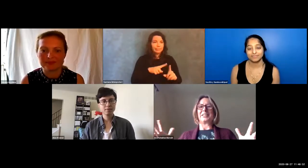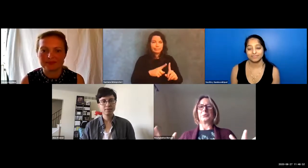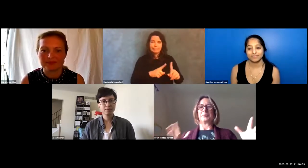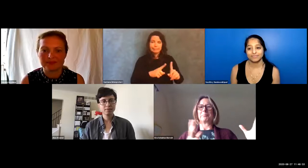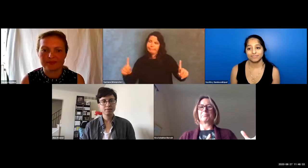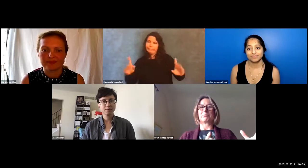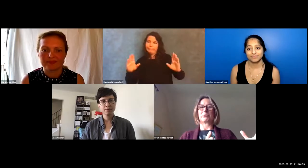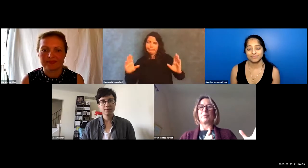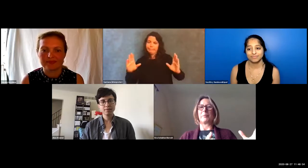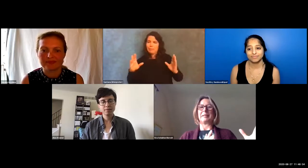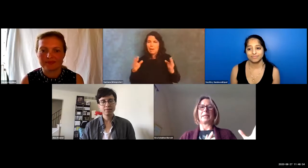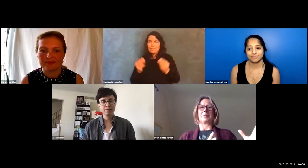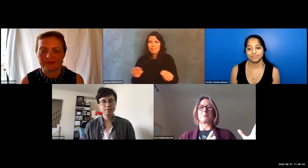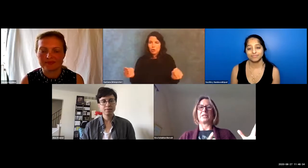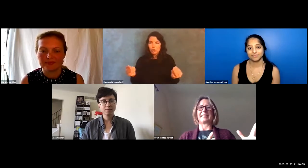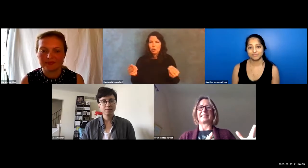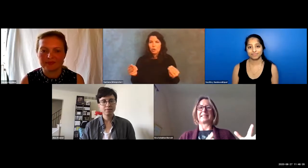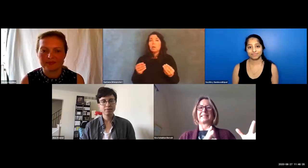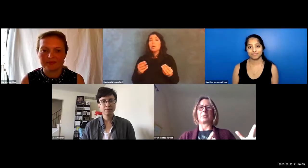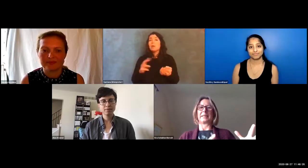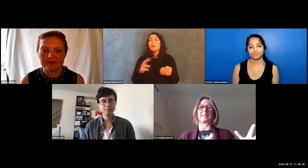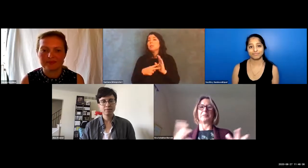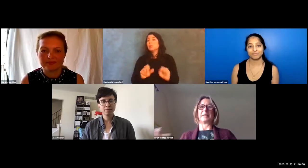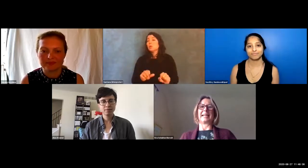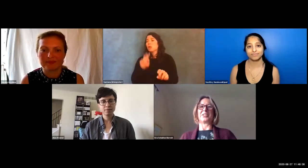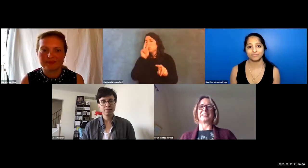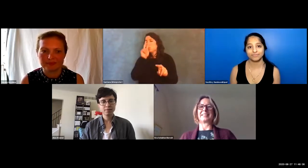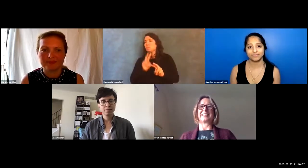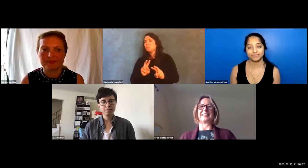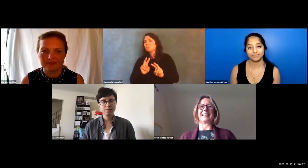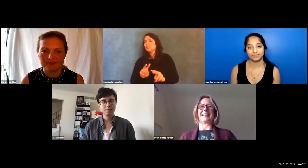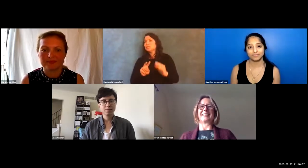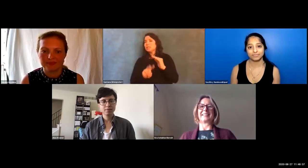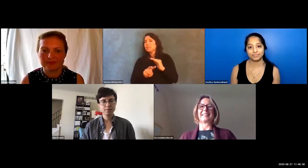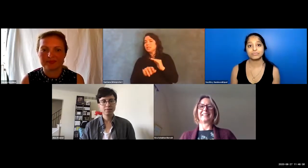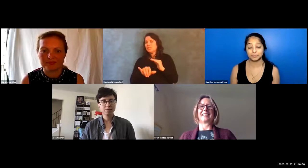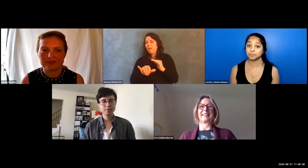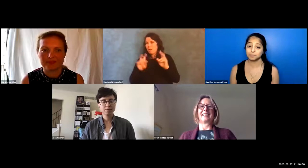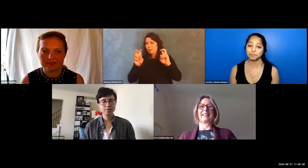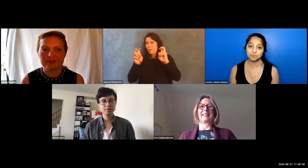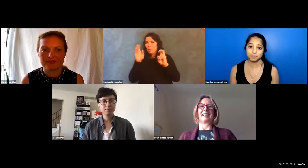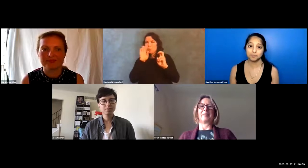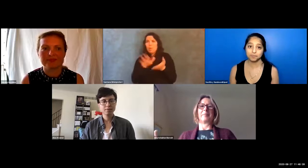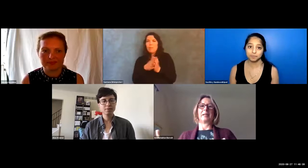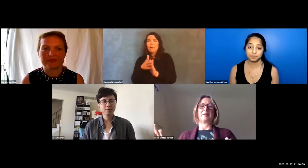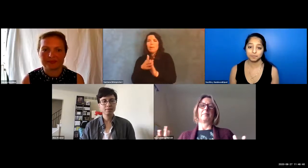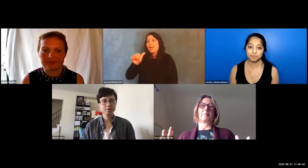you can probably be able to predict that topic is going to be an agent in the end.